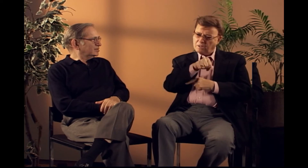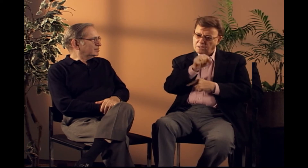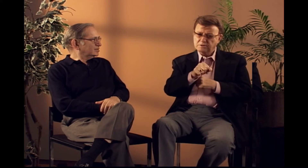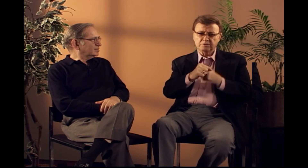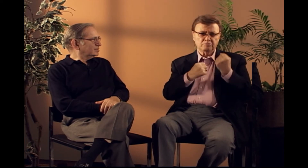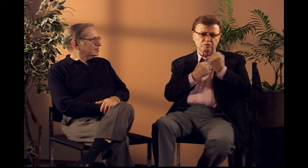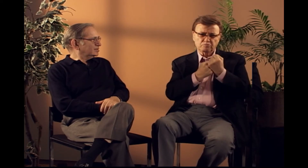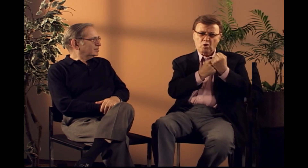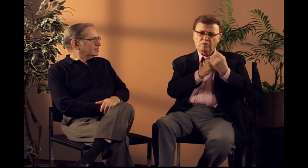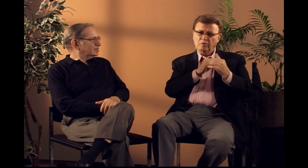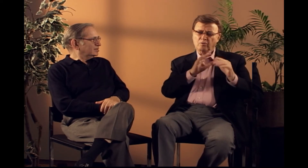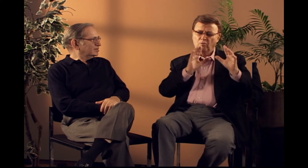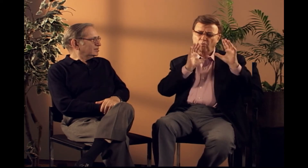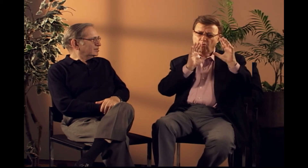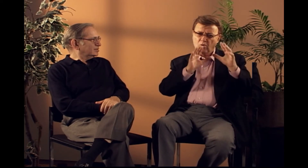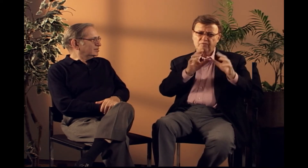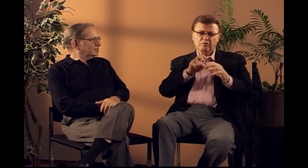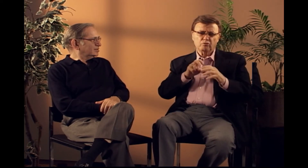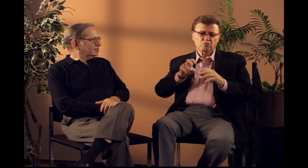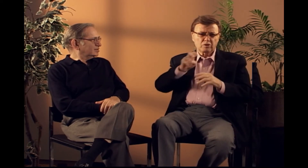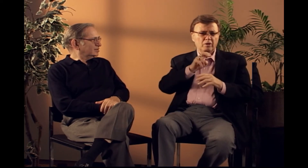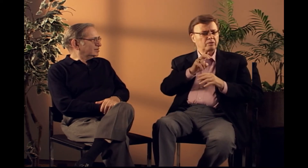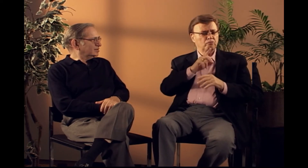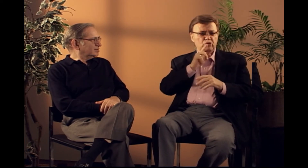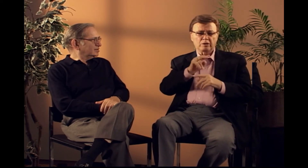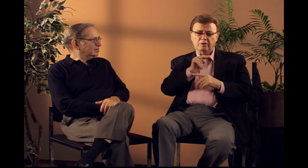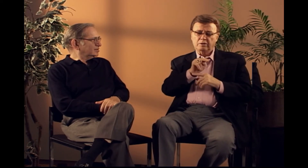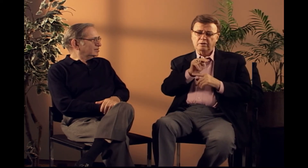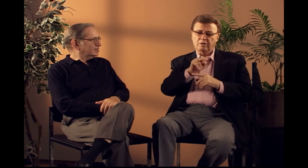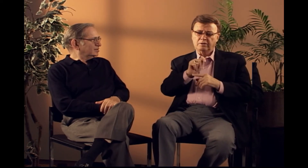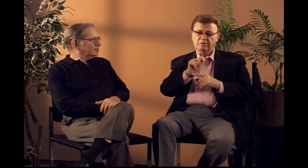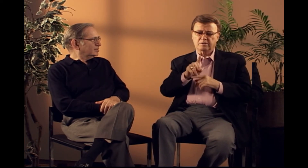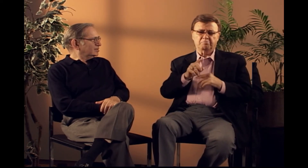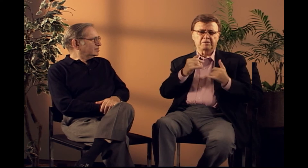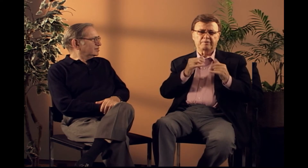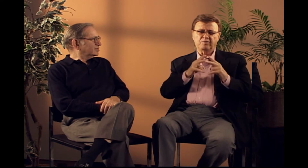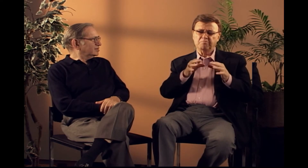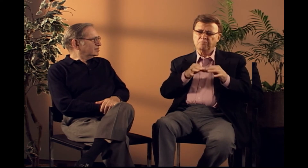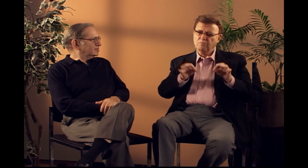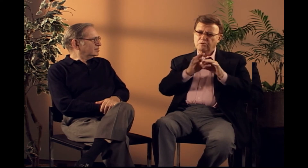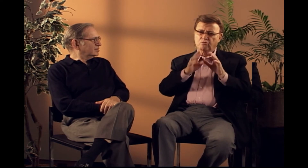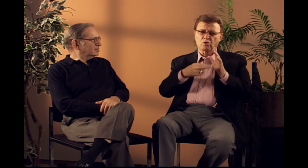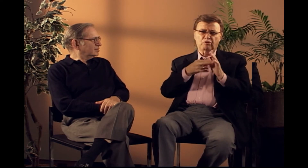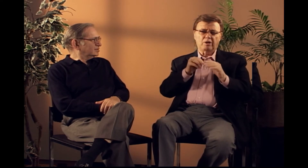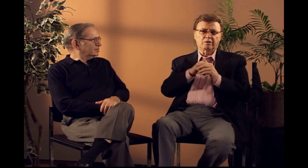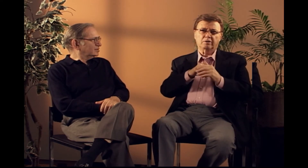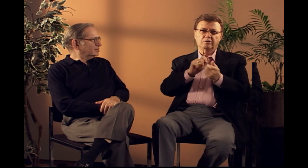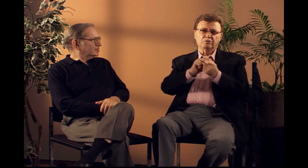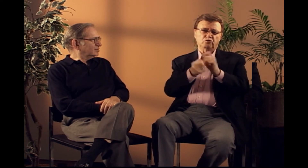I helped to found the NTD, yes. I supported it. It was a wonderful journey, and really,